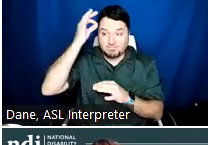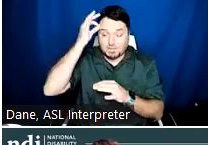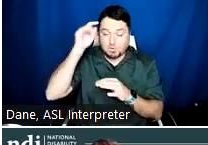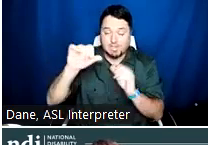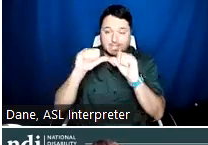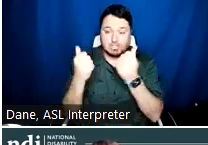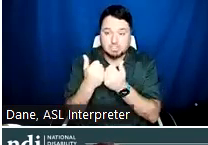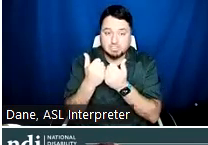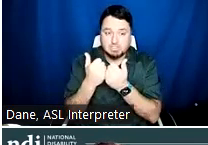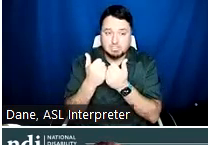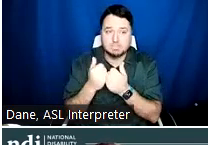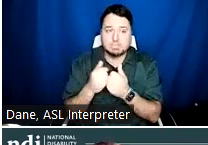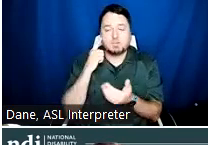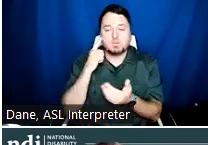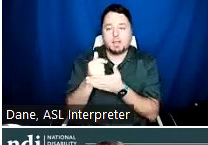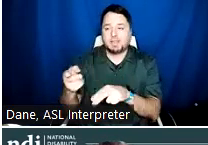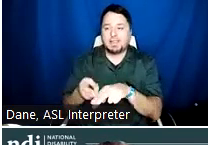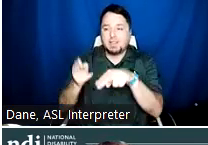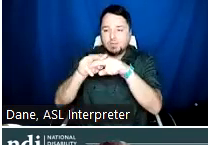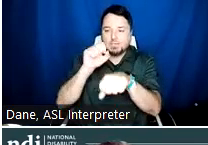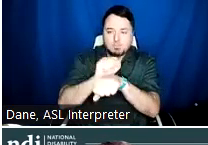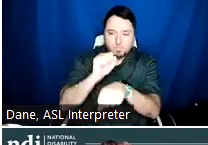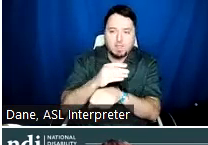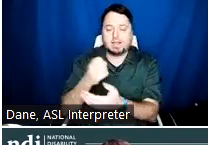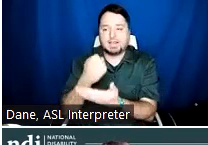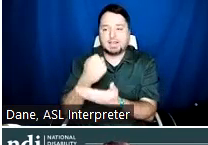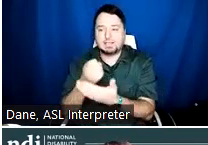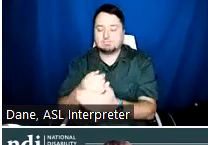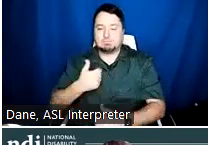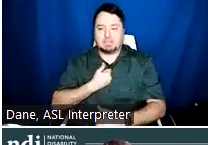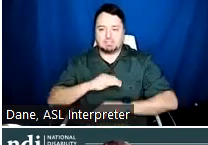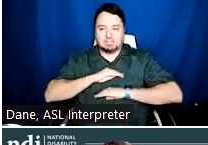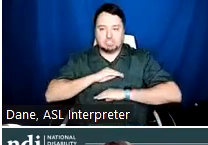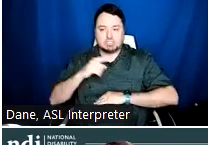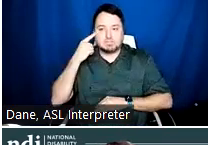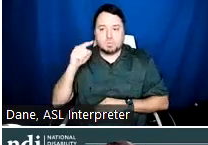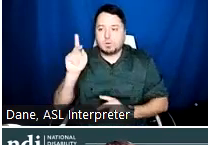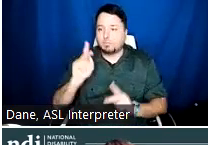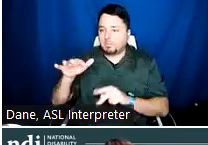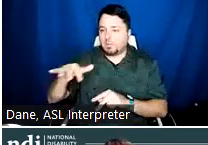effort to increase employment and economic self-sufficiency for people with disabilities.